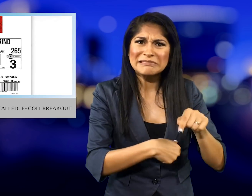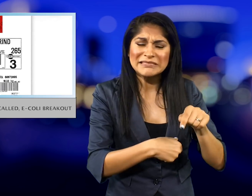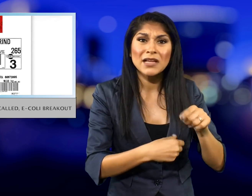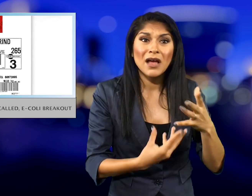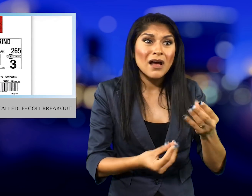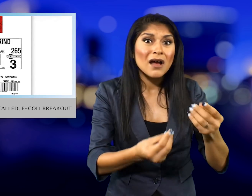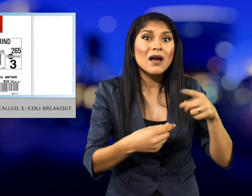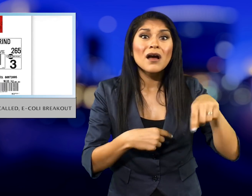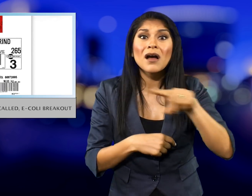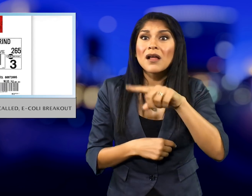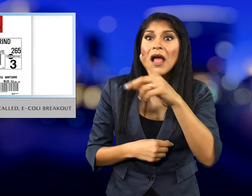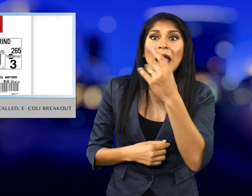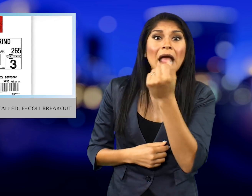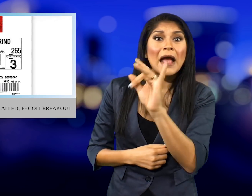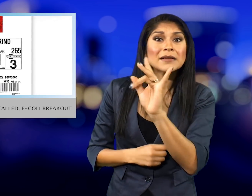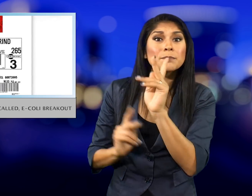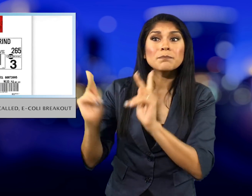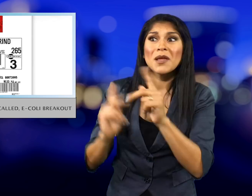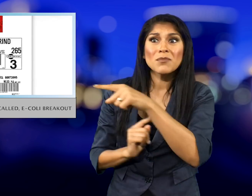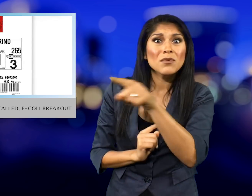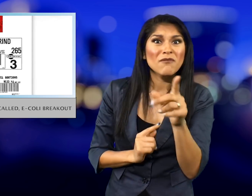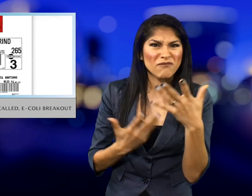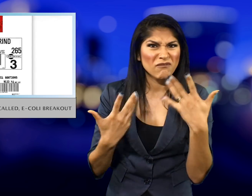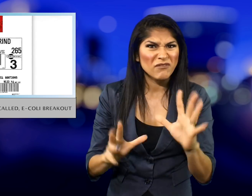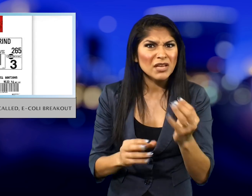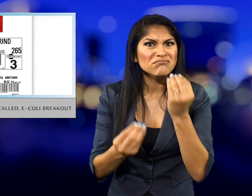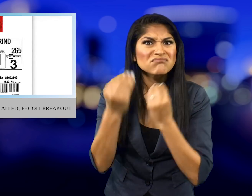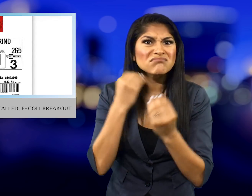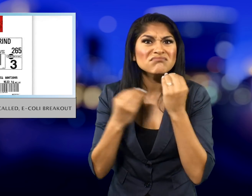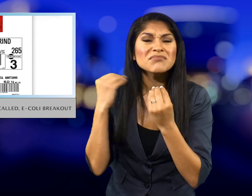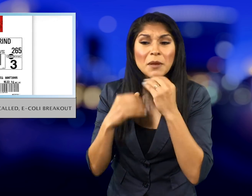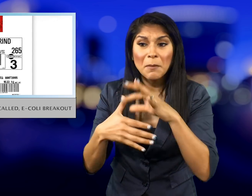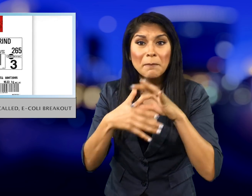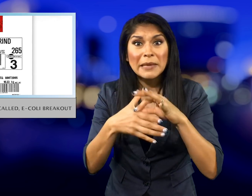Eighteen people who ate the meat became sick and one person died.